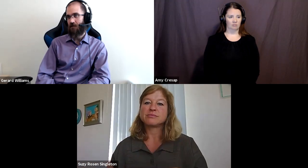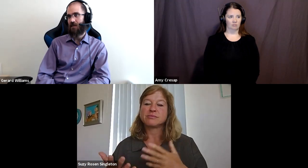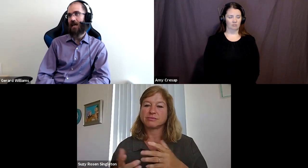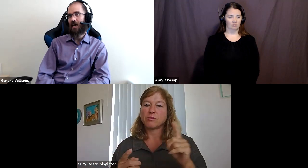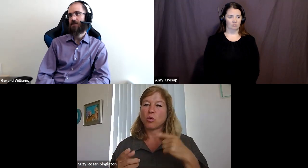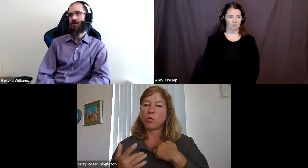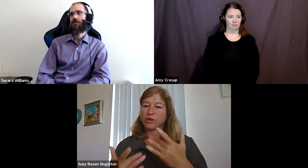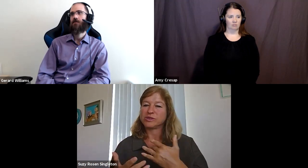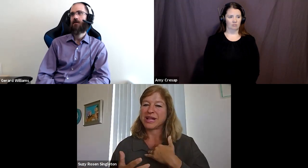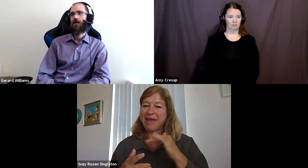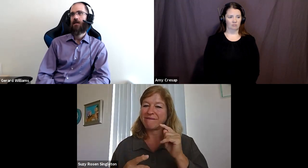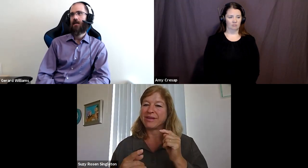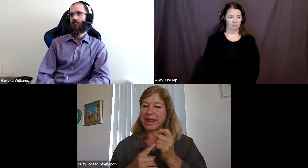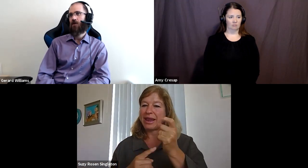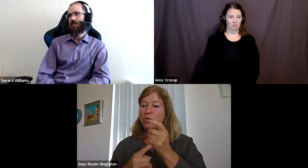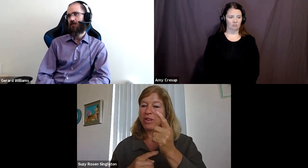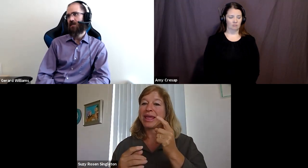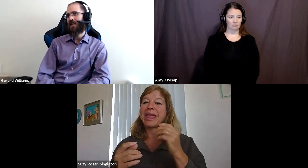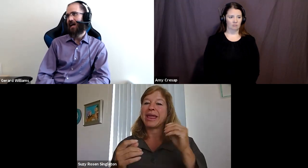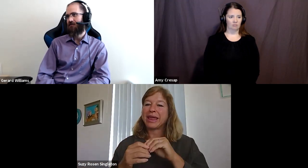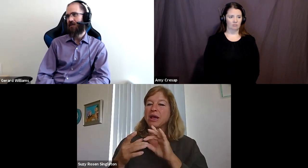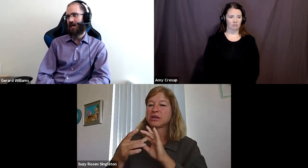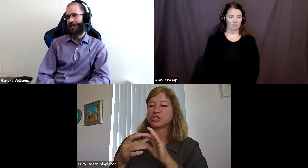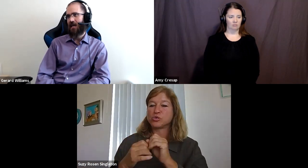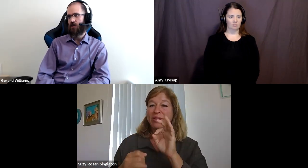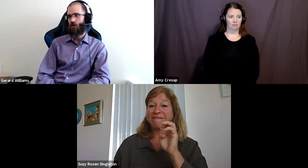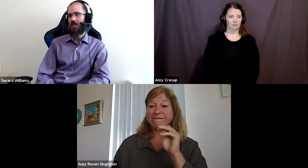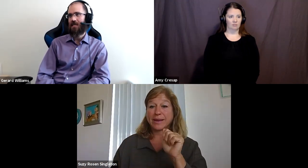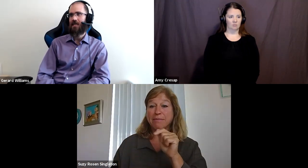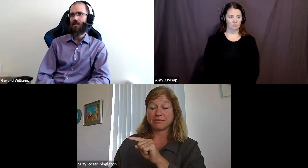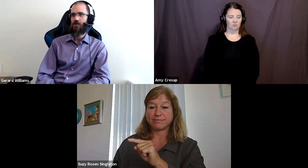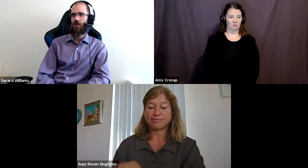of EAS. We typically have that annually in conjunction